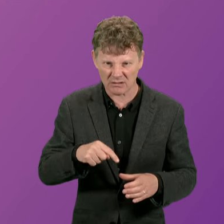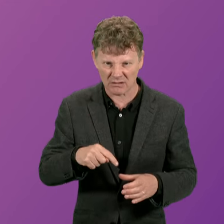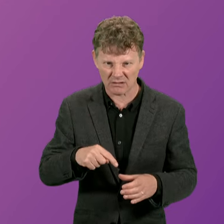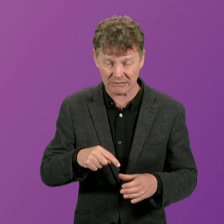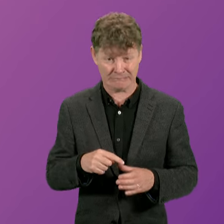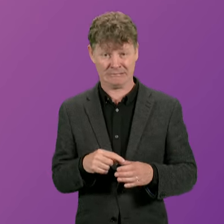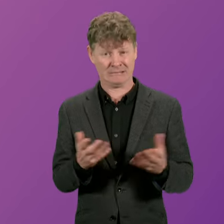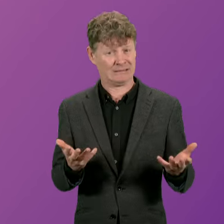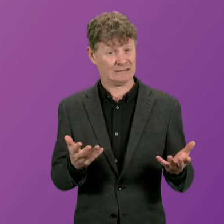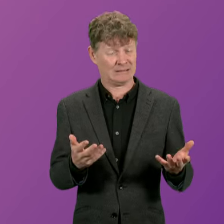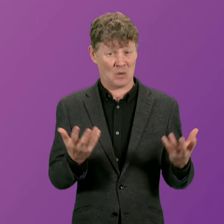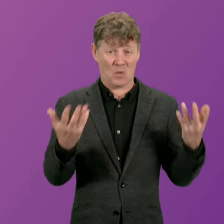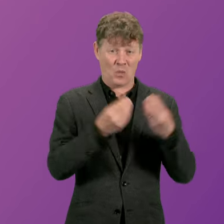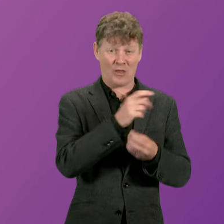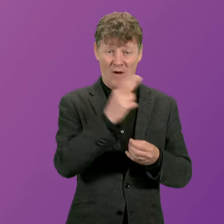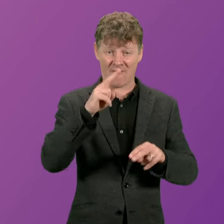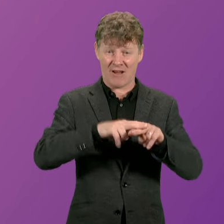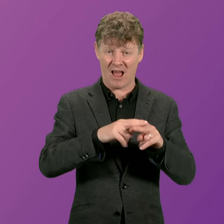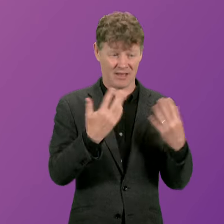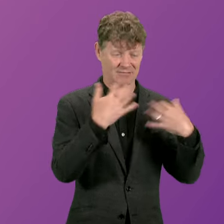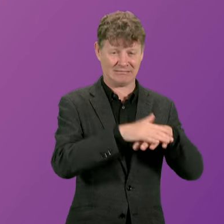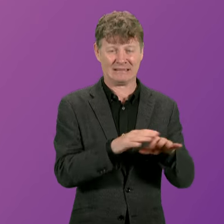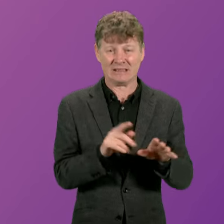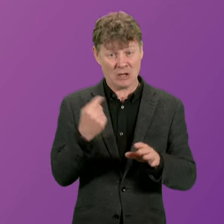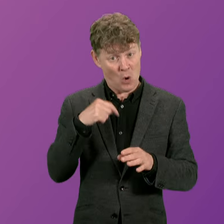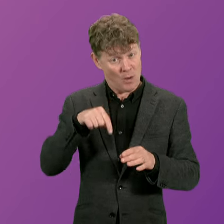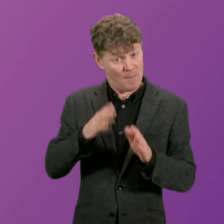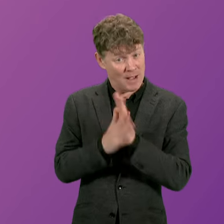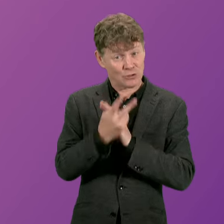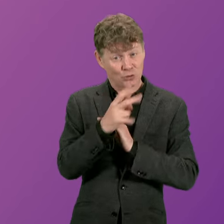This Parliament passed legislation in 2016; regulations on a code of